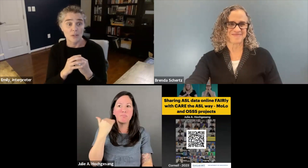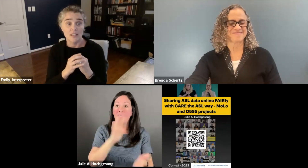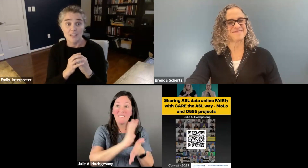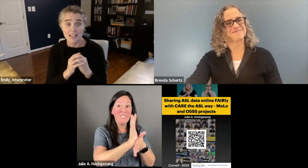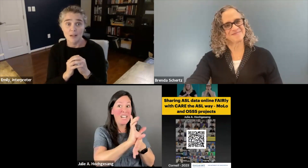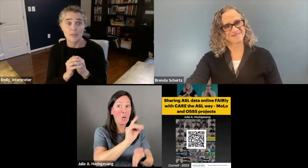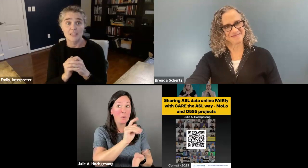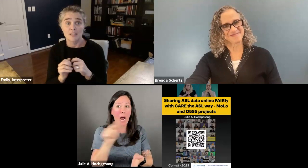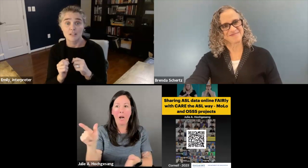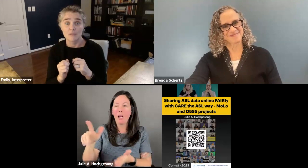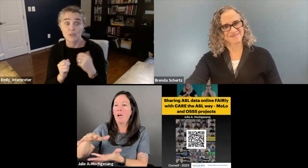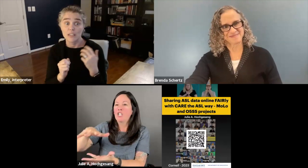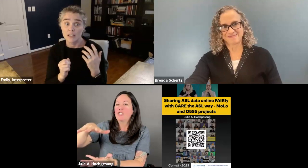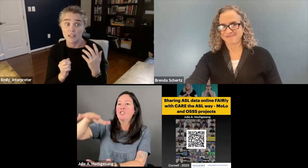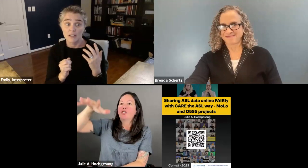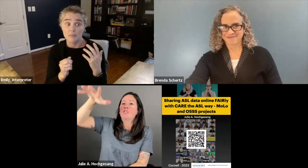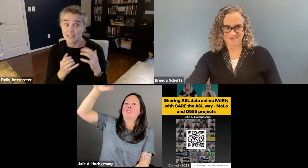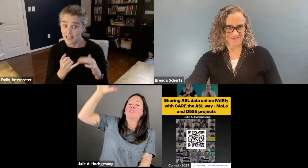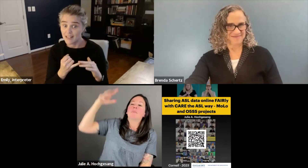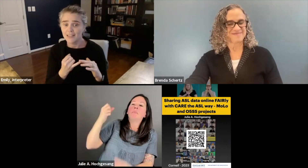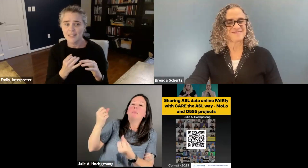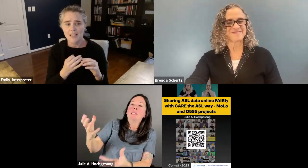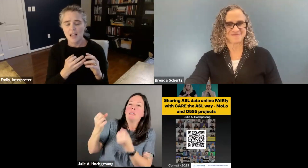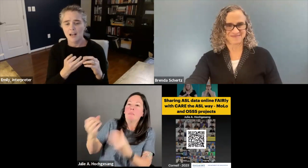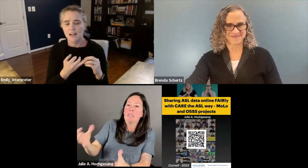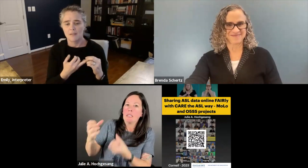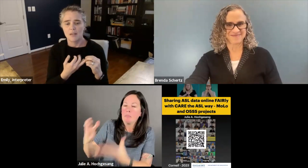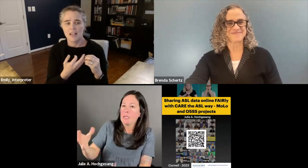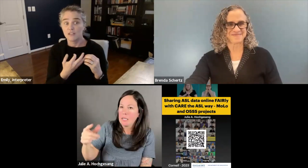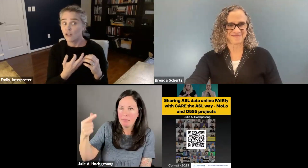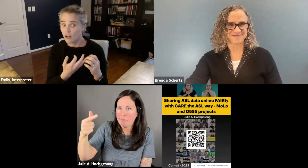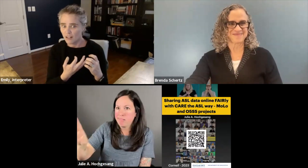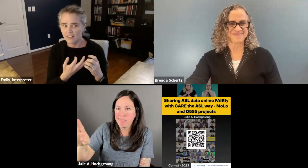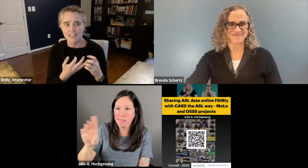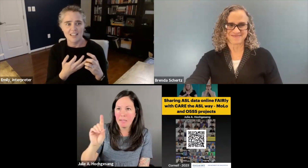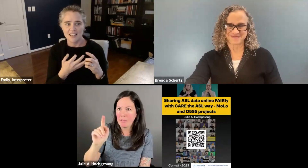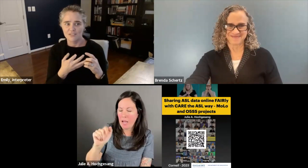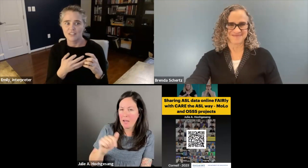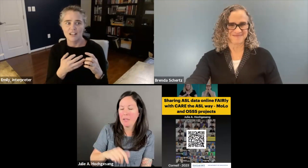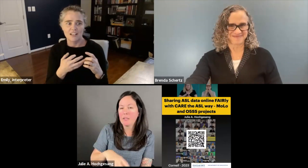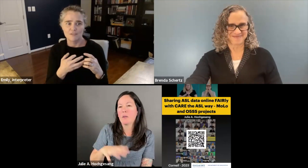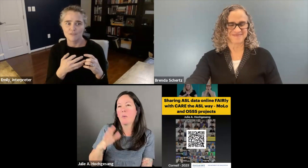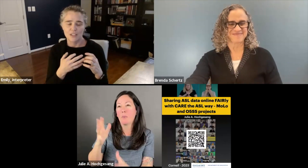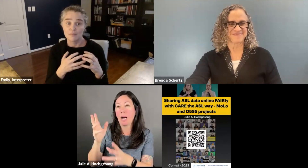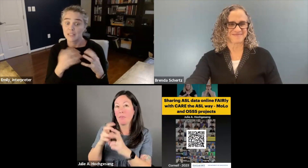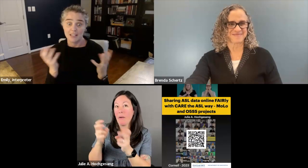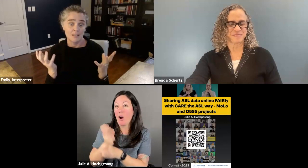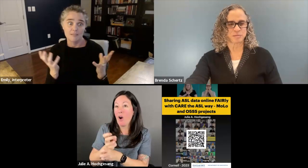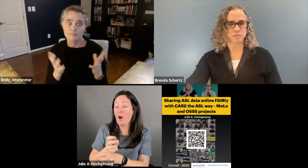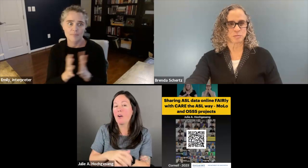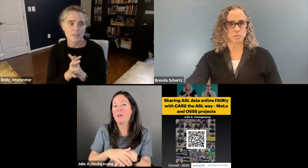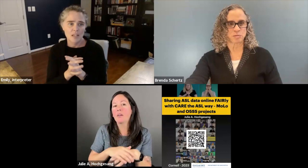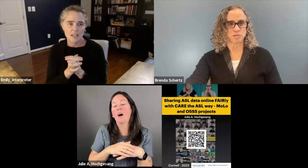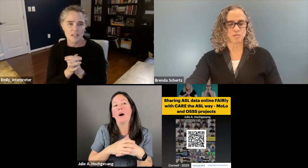on now but it's in really intense um and long and they have a lot of data